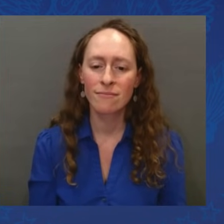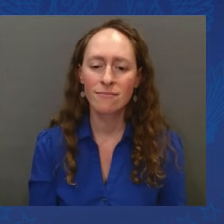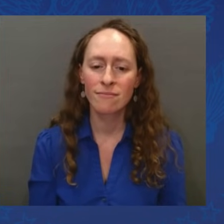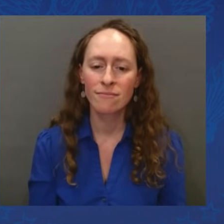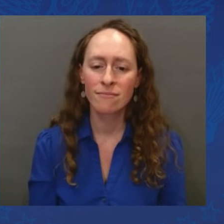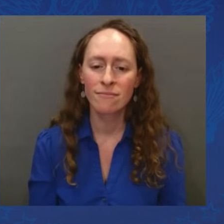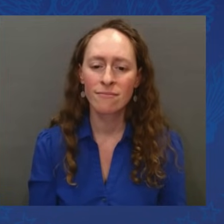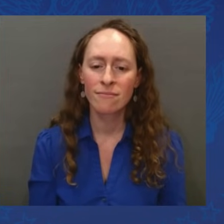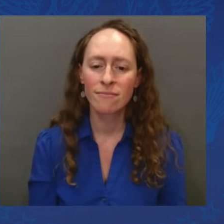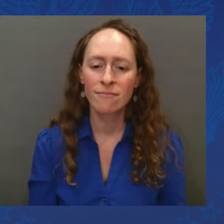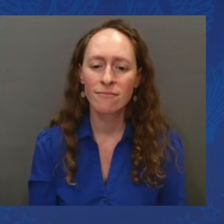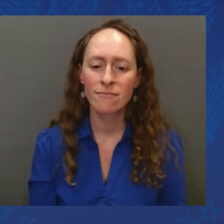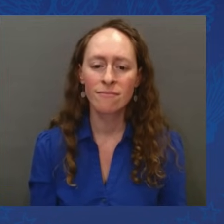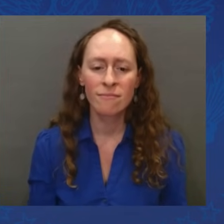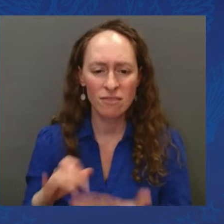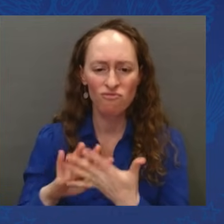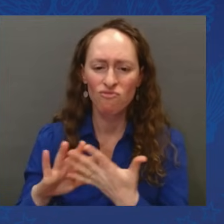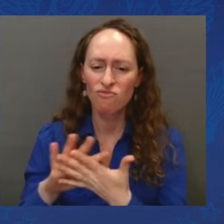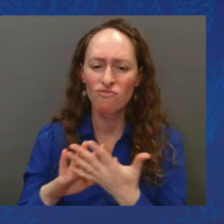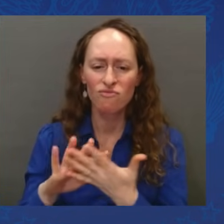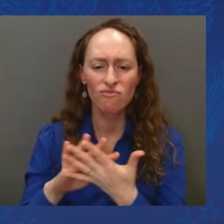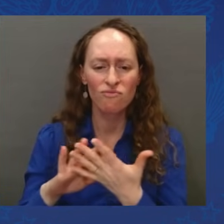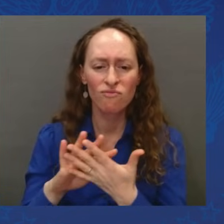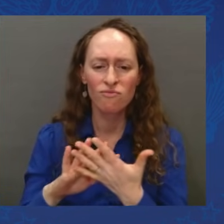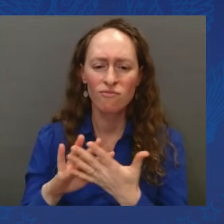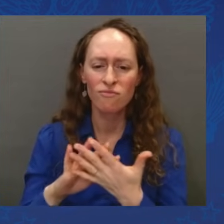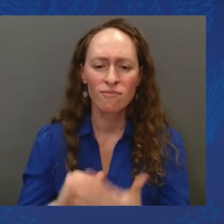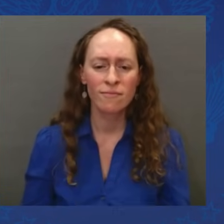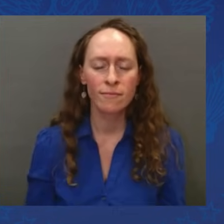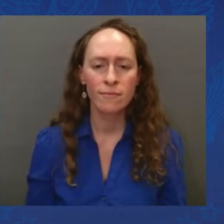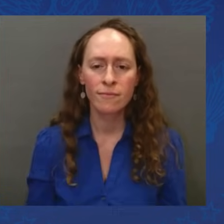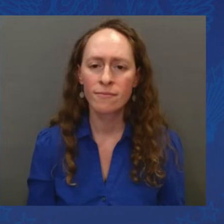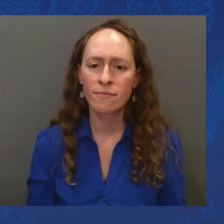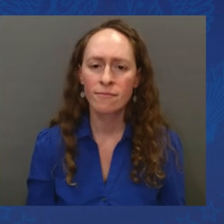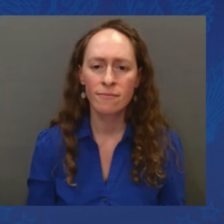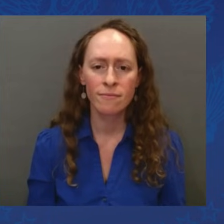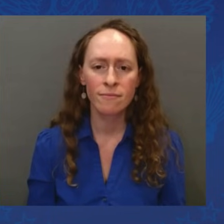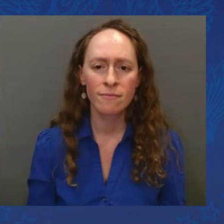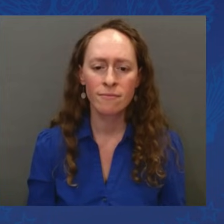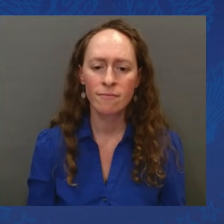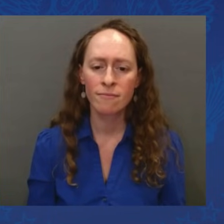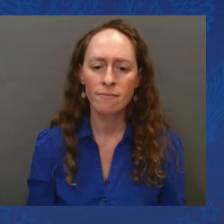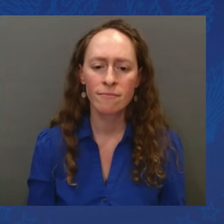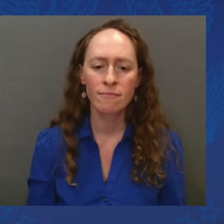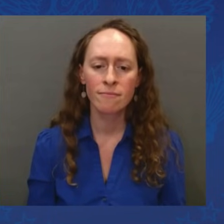in the Indo-Pacific and, of course, the ramped up military activity in the South China Sea.